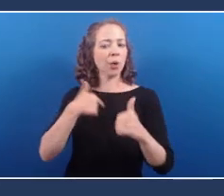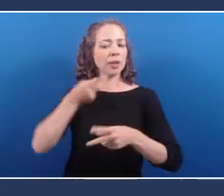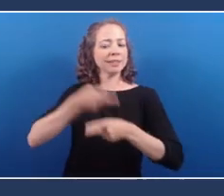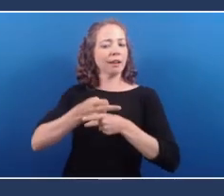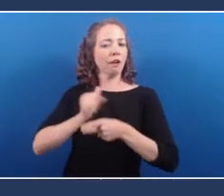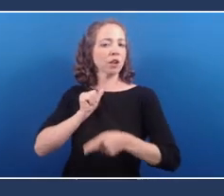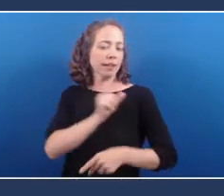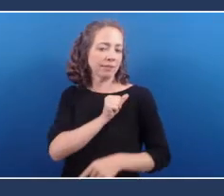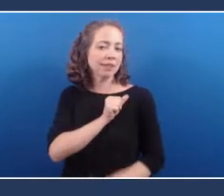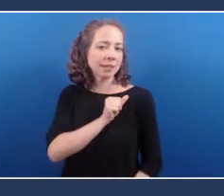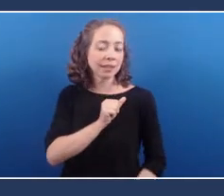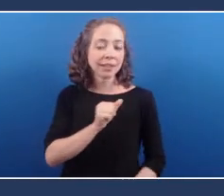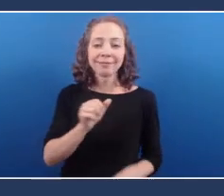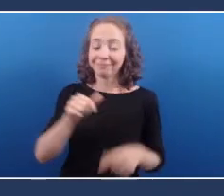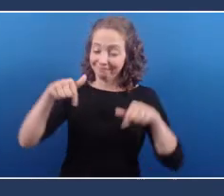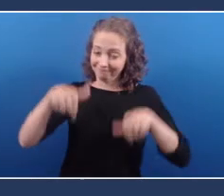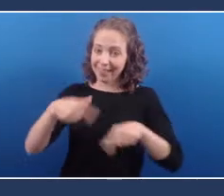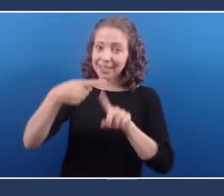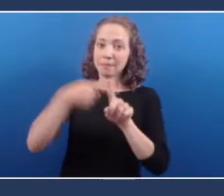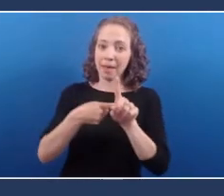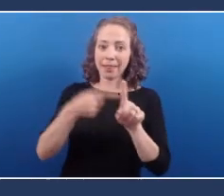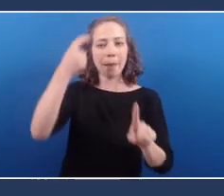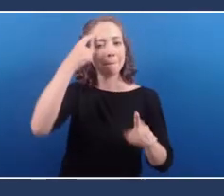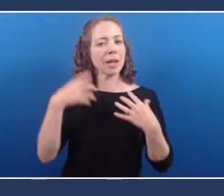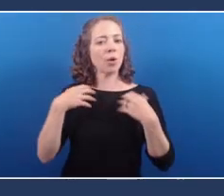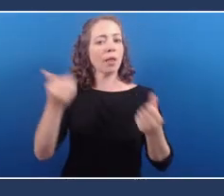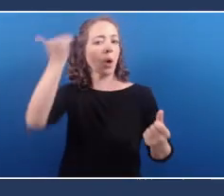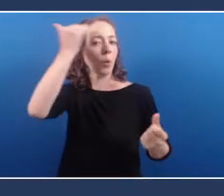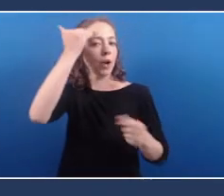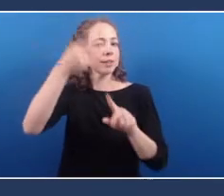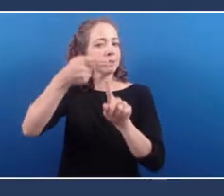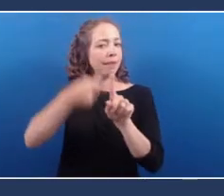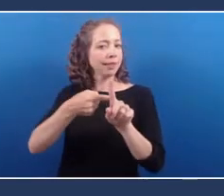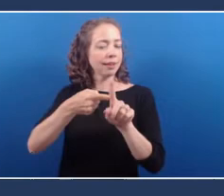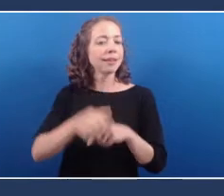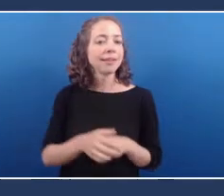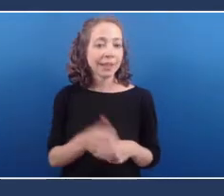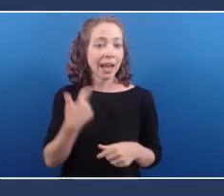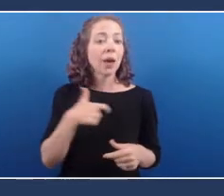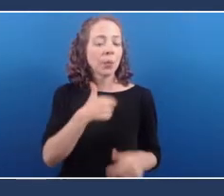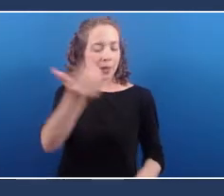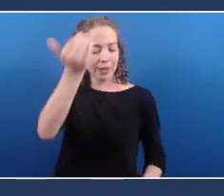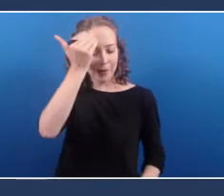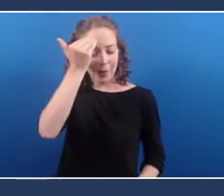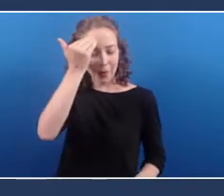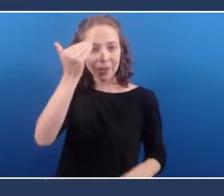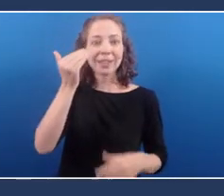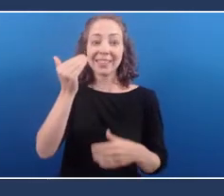It is Mental Health Awareness Month. We recognize that mental heatlh lies on a spectrum.